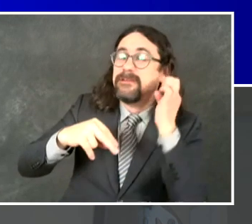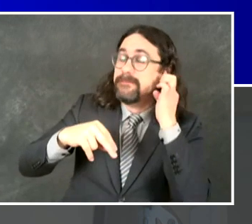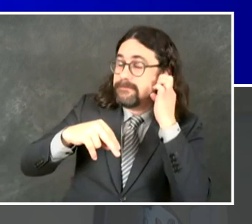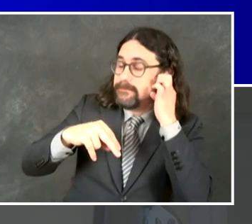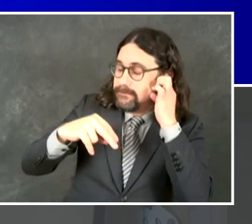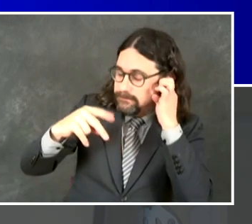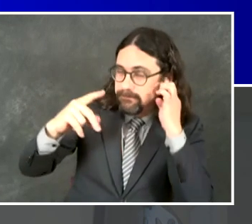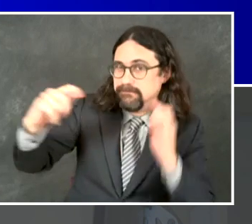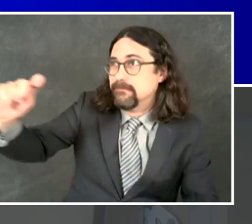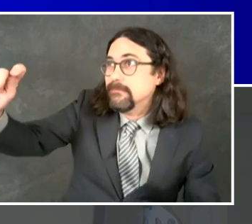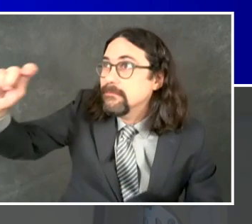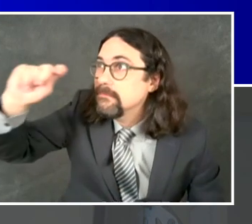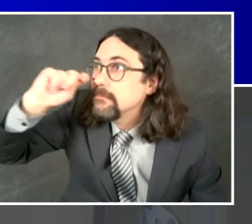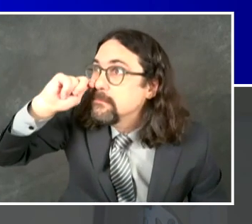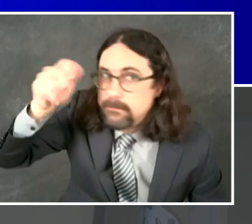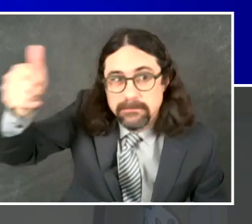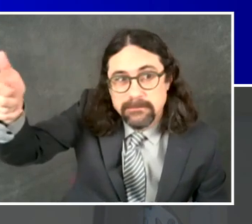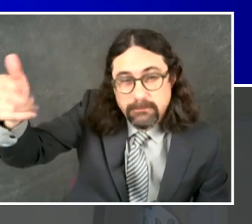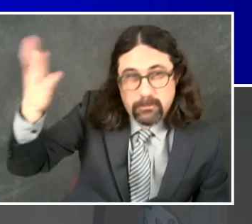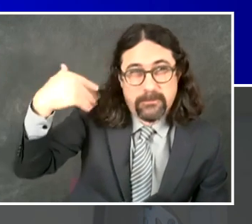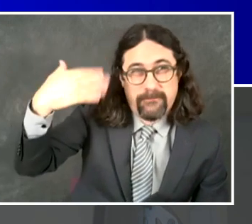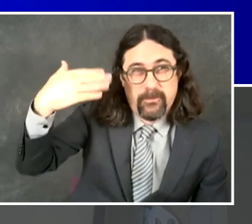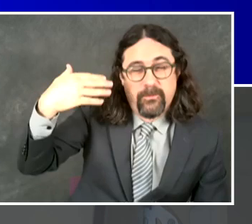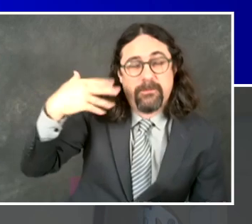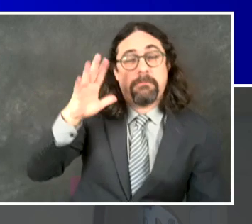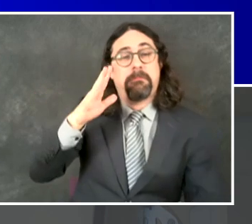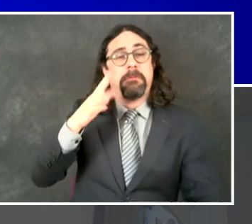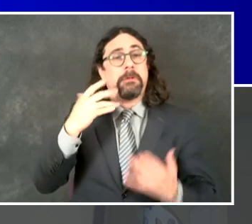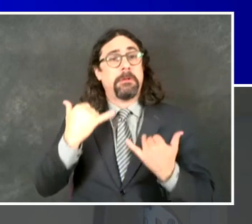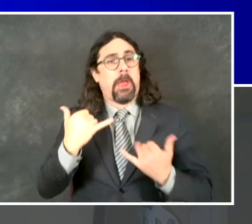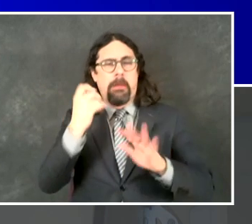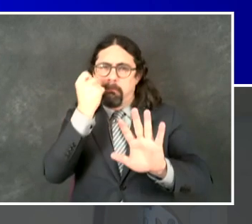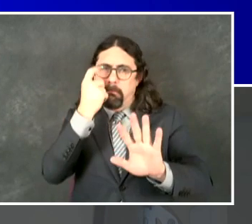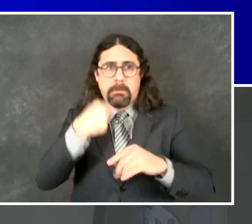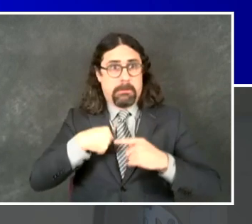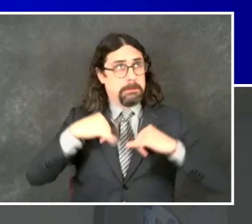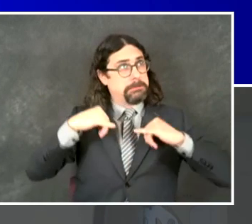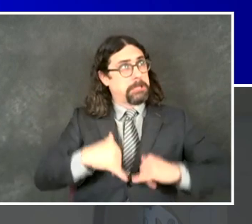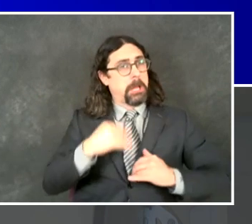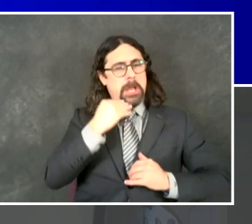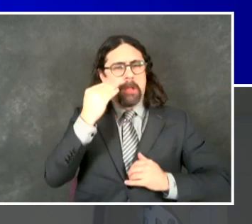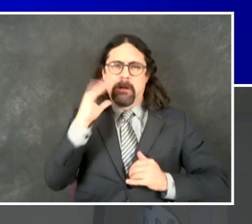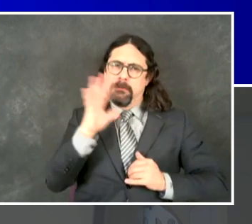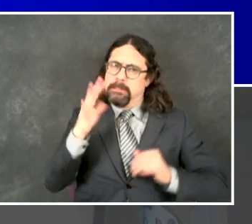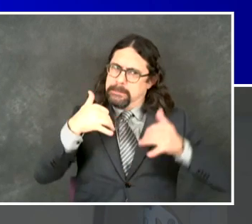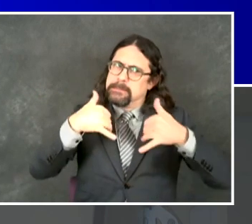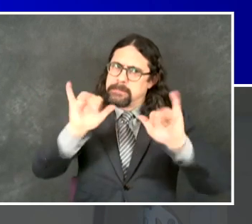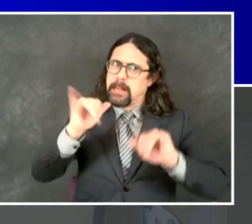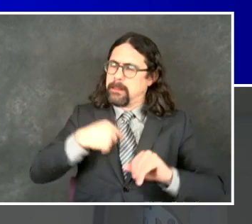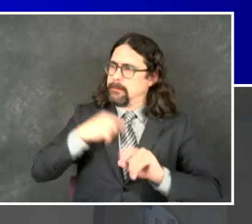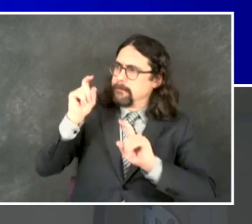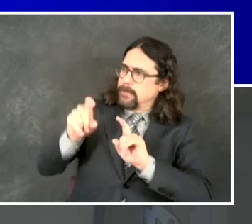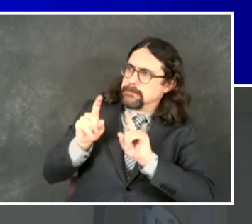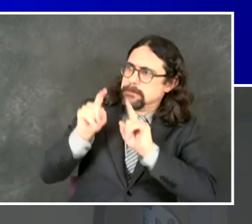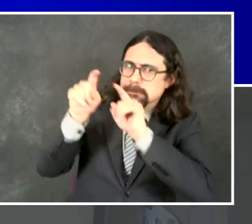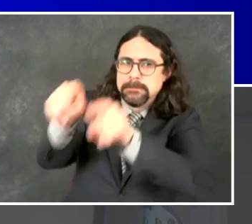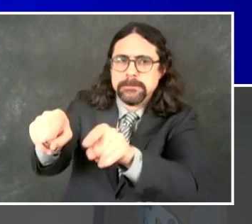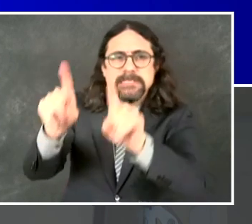TO THE PERSON THERE FOR THE TEST HOW TO ADNIMISTER THE TEST THEMSELVES. THEY GO INTO